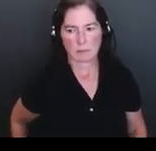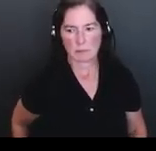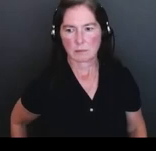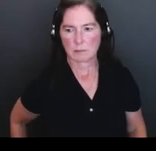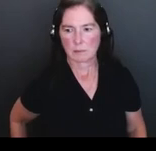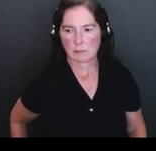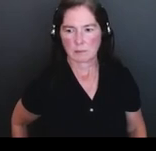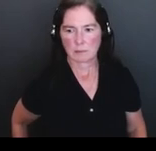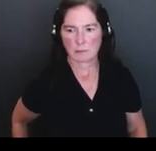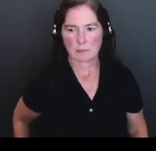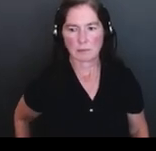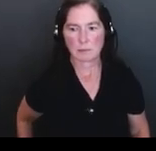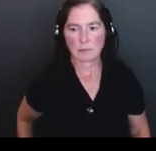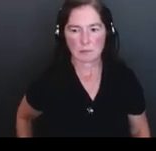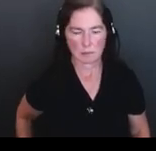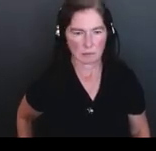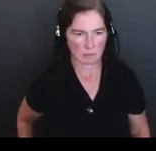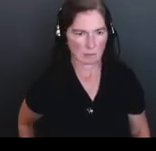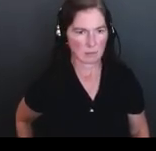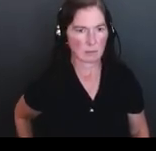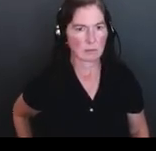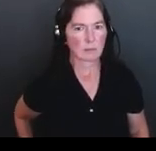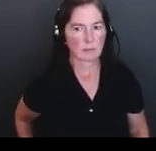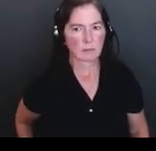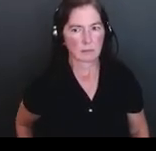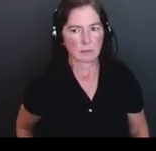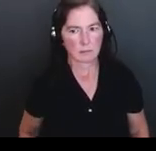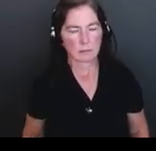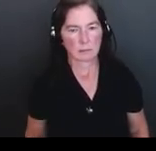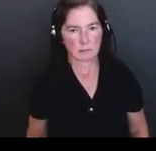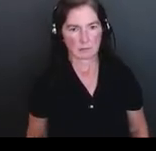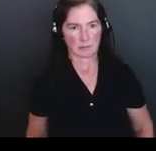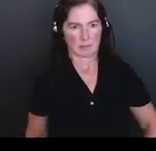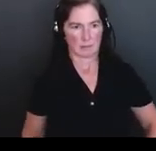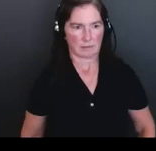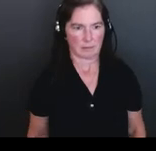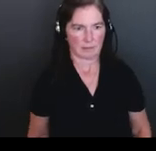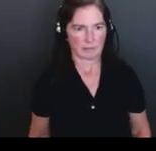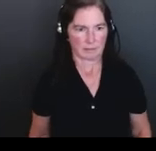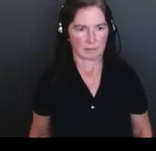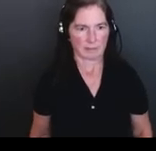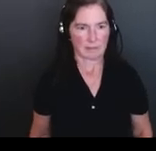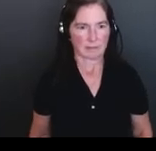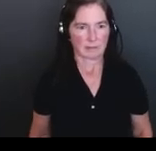test, but know that it's taking a little while. Okay, Teams. I'm nervous.